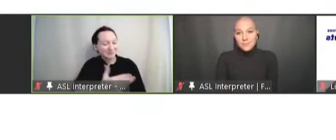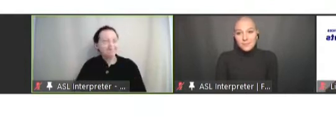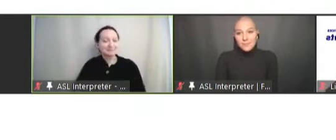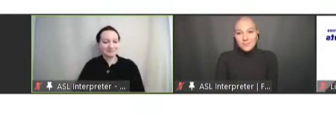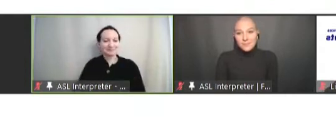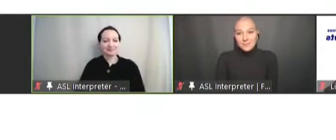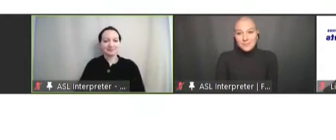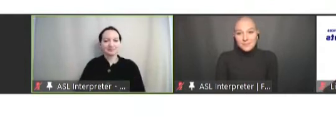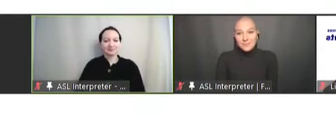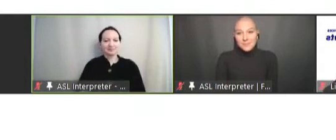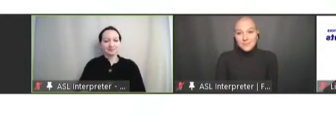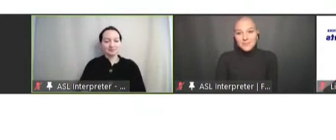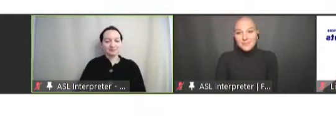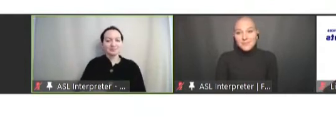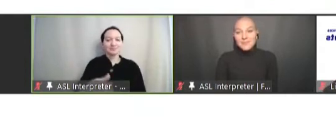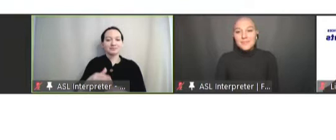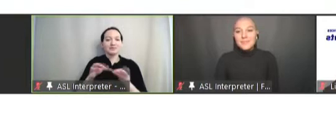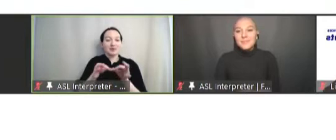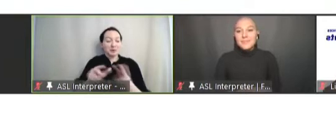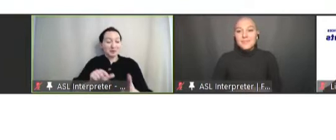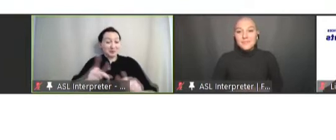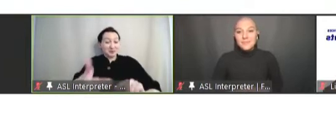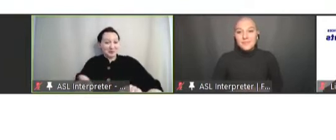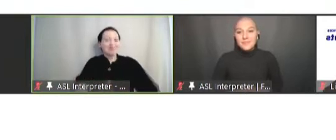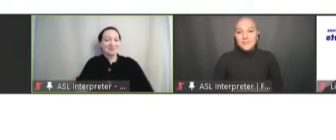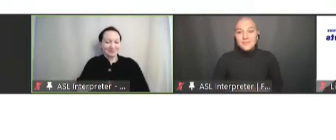Our next panel is toward a vaccinated workforce.